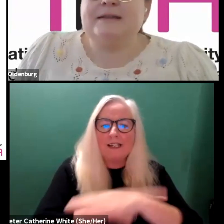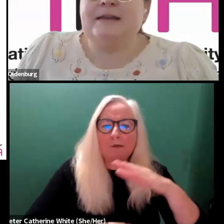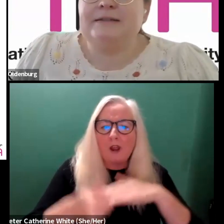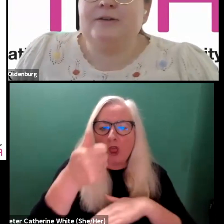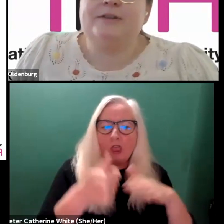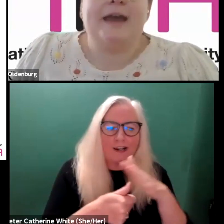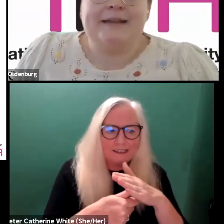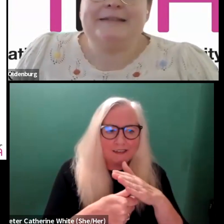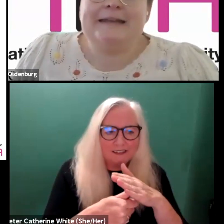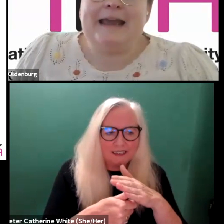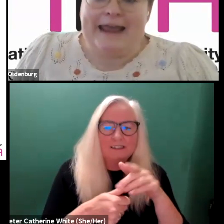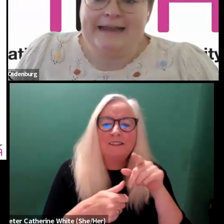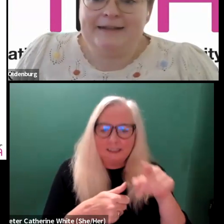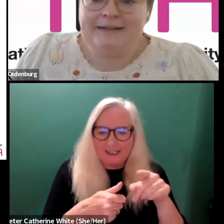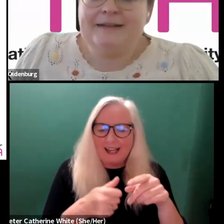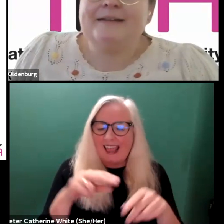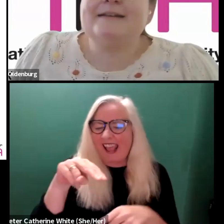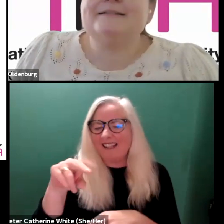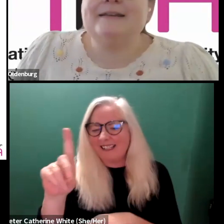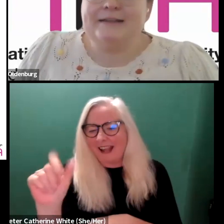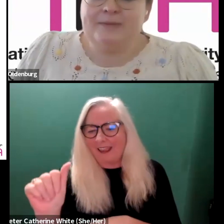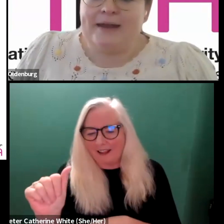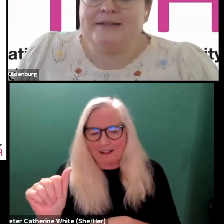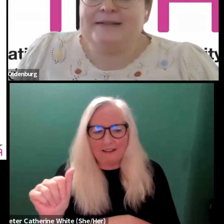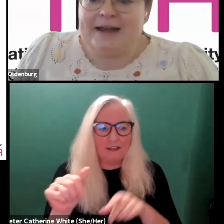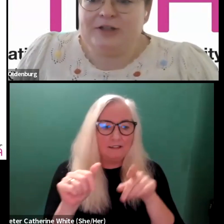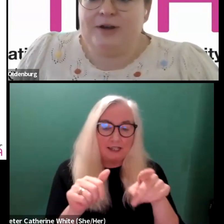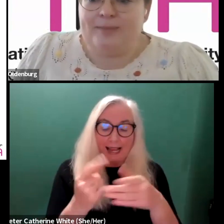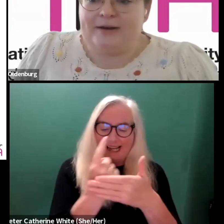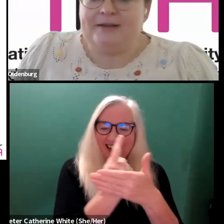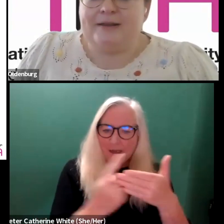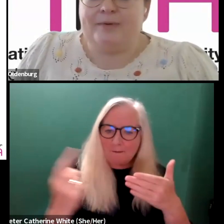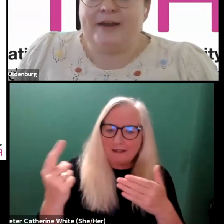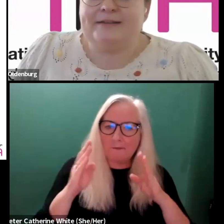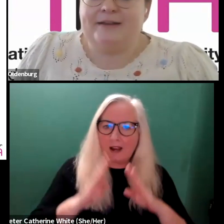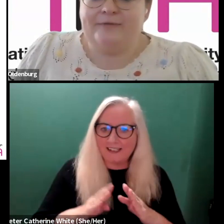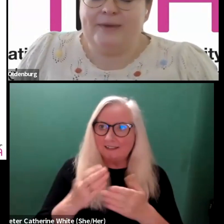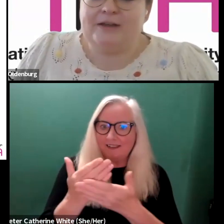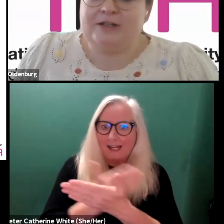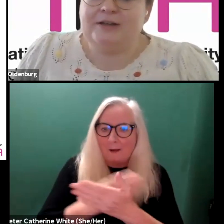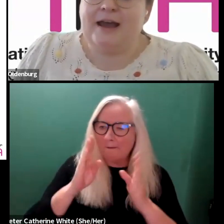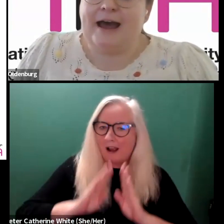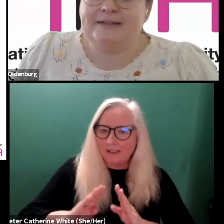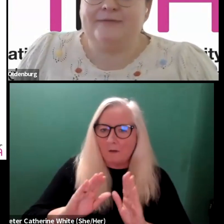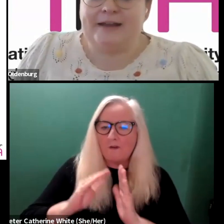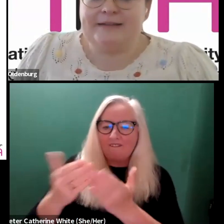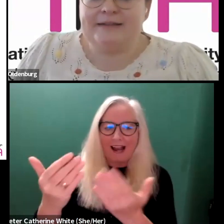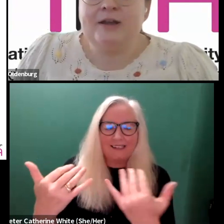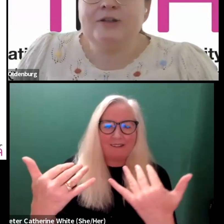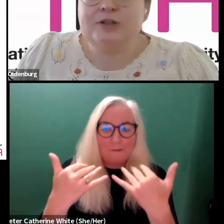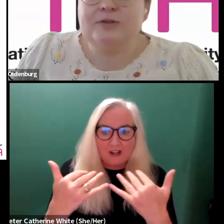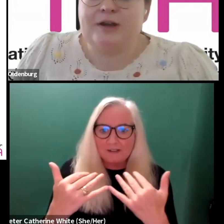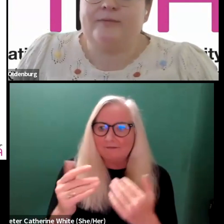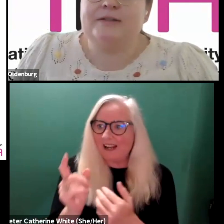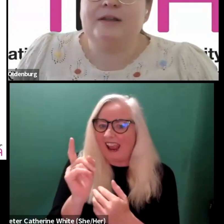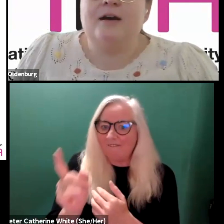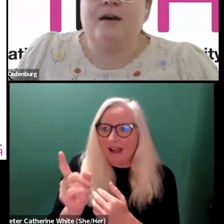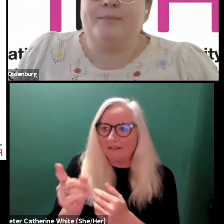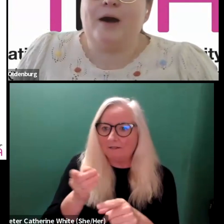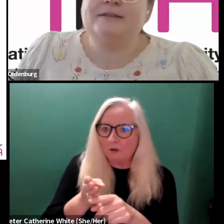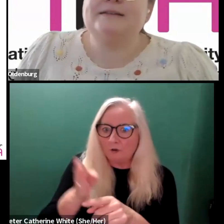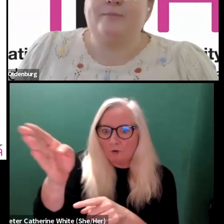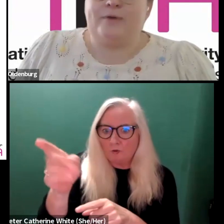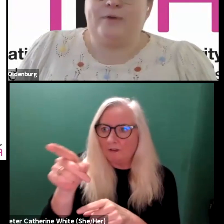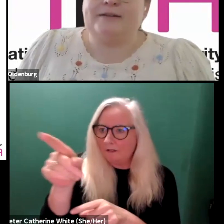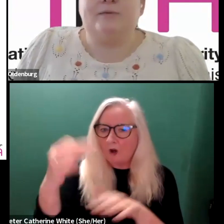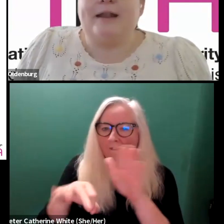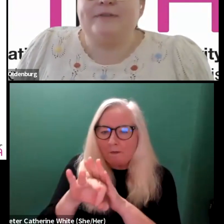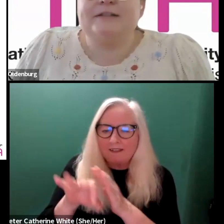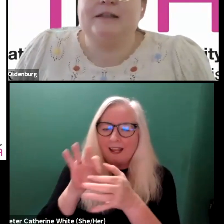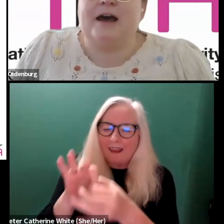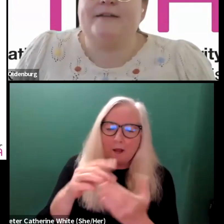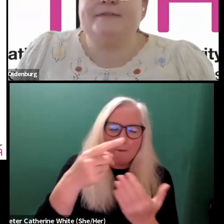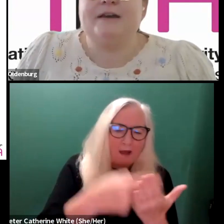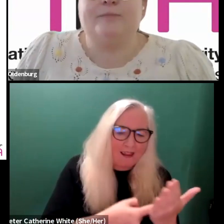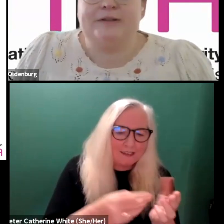Is the independent statutory body that provides information and advice. To the government on policy and practice relevant to the lives of persons with disabilities.